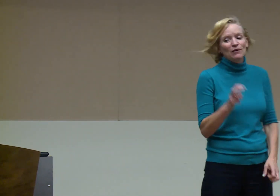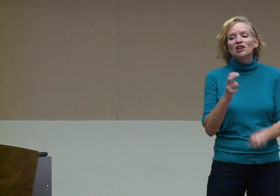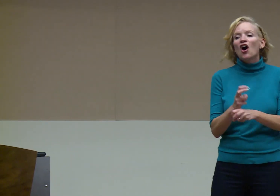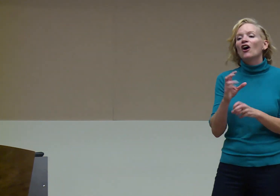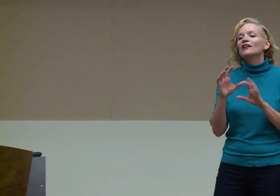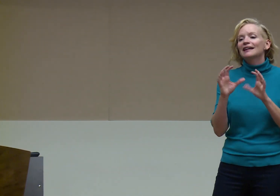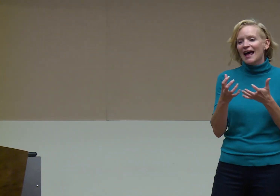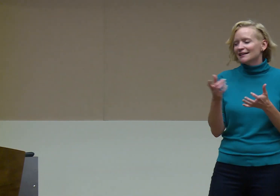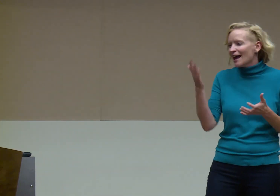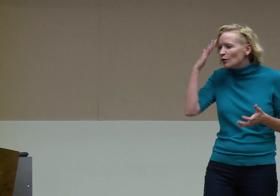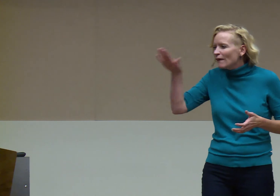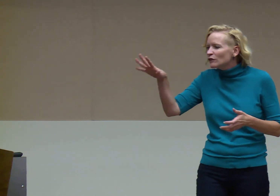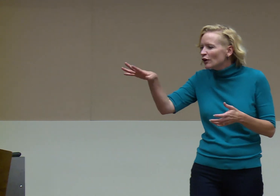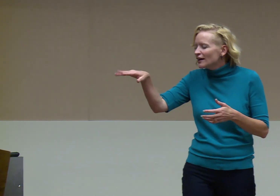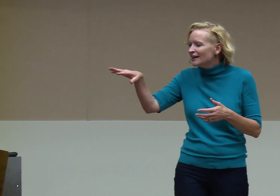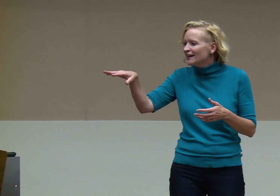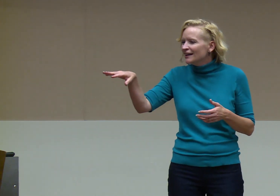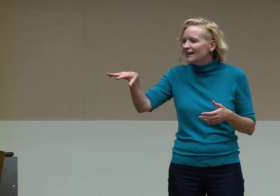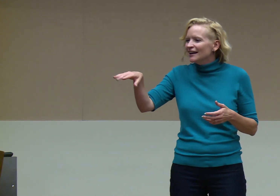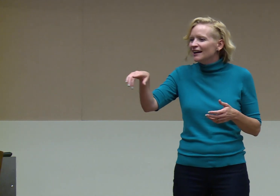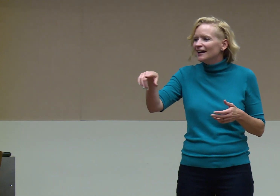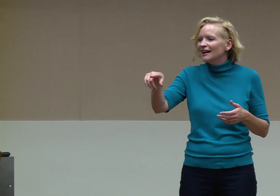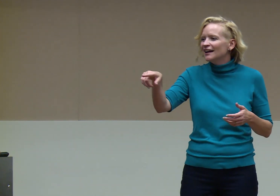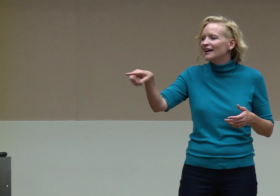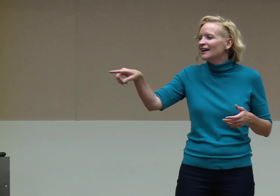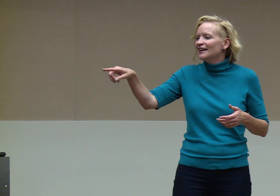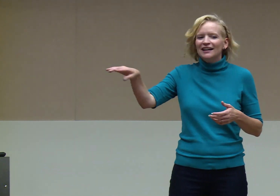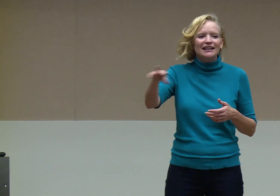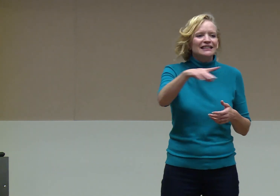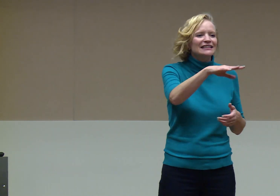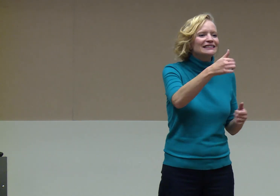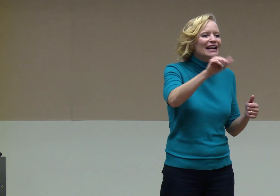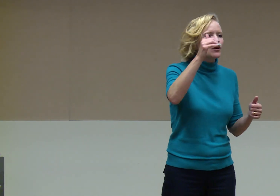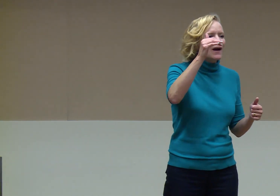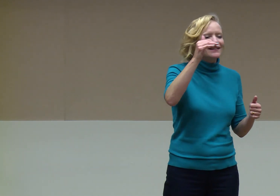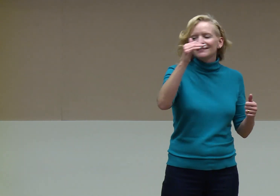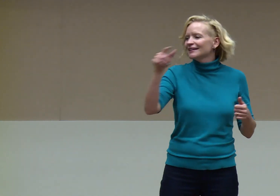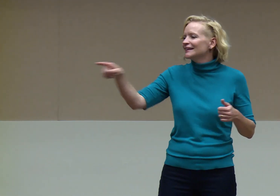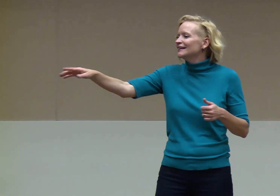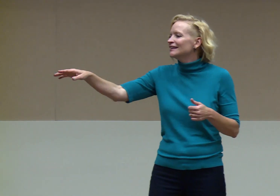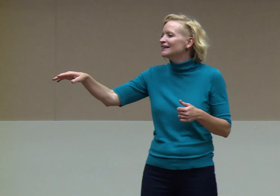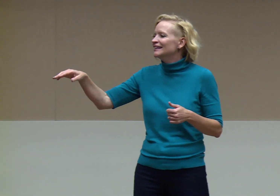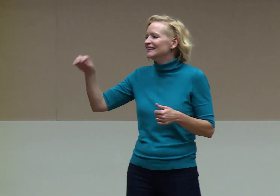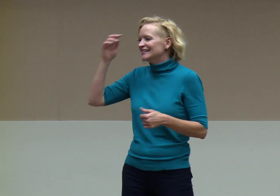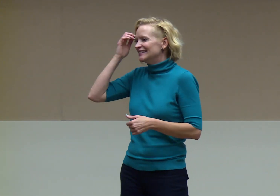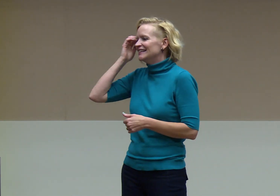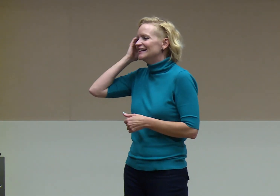It was a hard class. Peter, are you--or anyone-- does anyone--Peter?